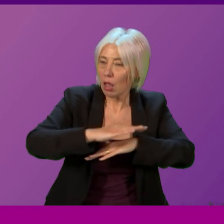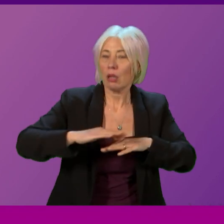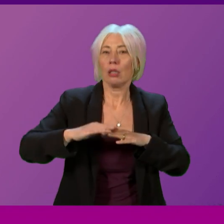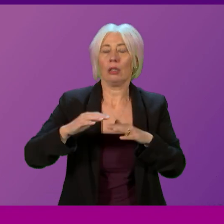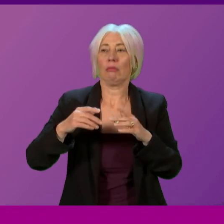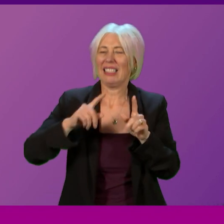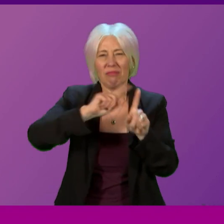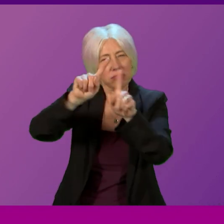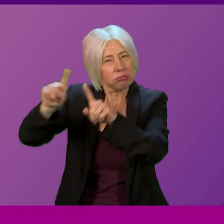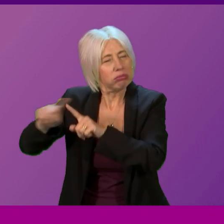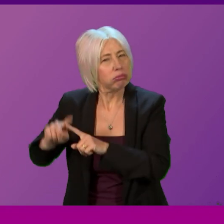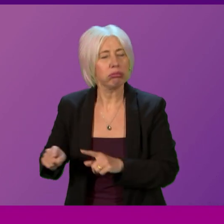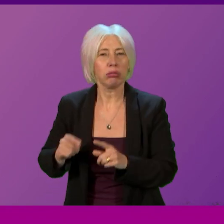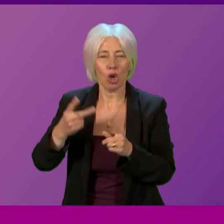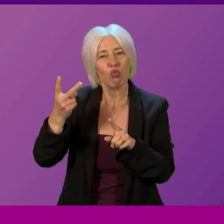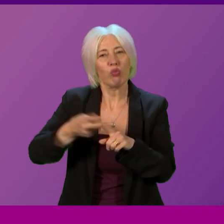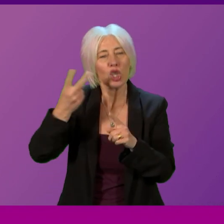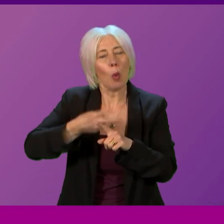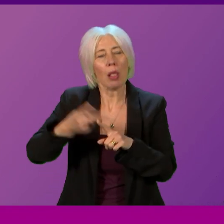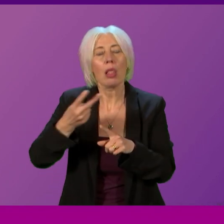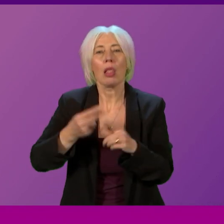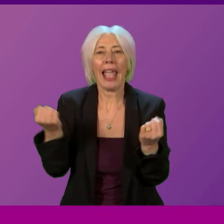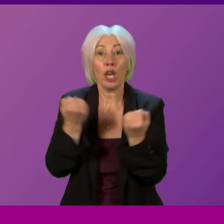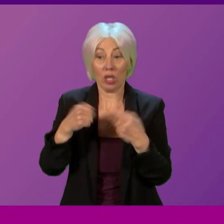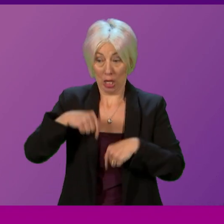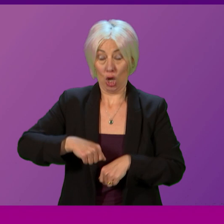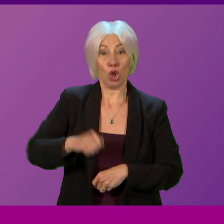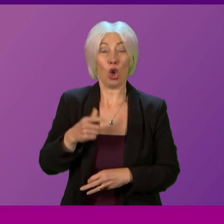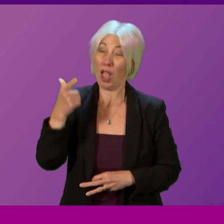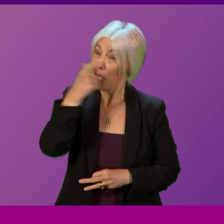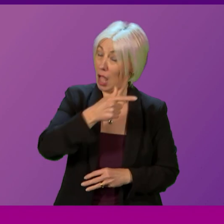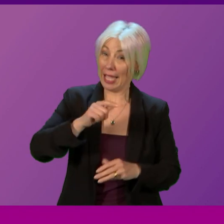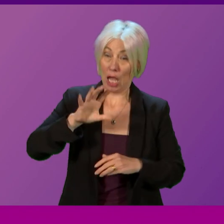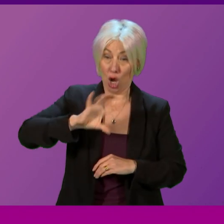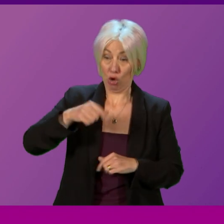The fact of the matter is that Scotland is one of the luckiest countries in the world when it comes to energy.